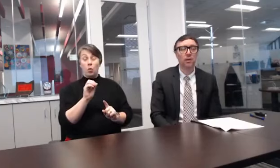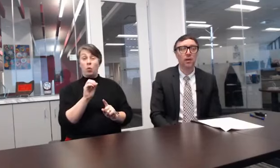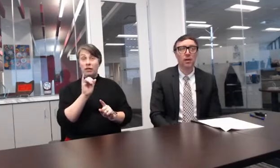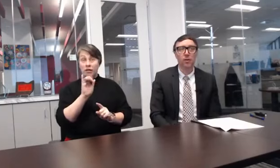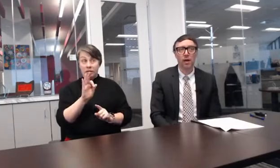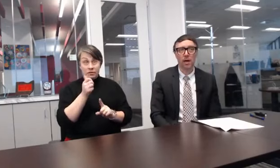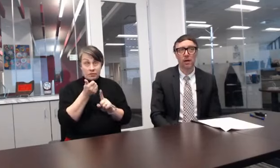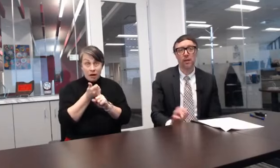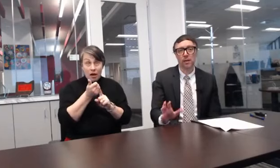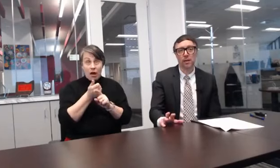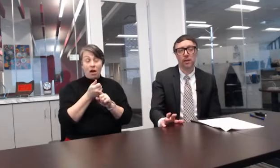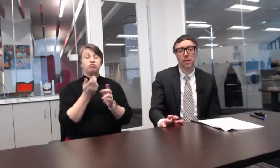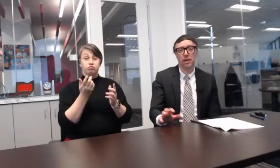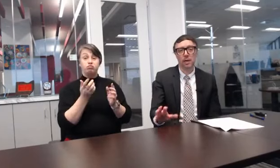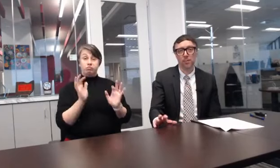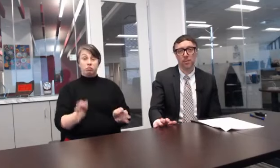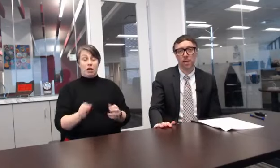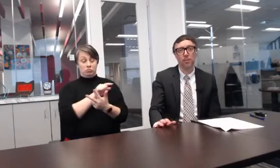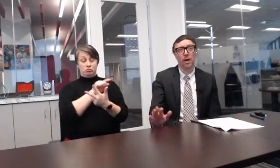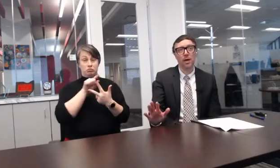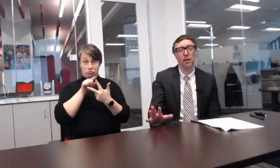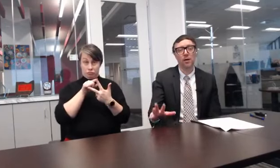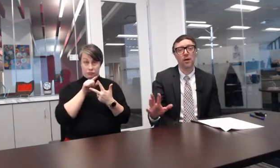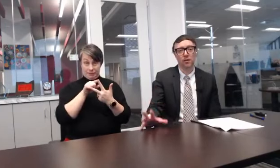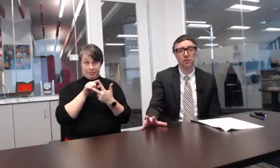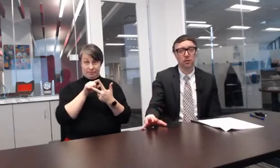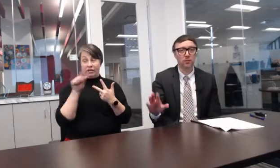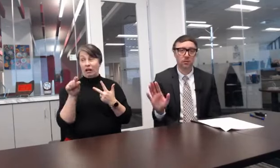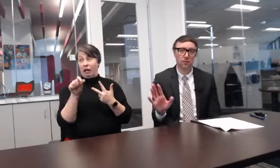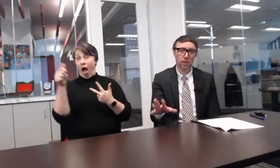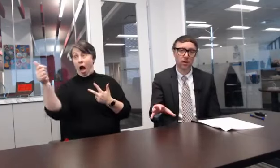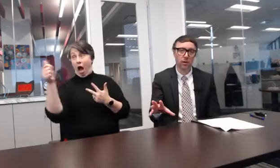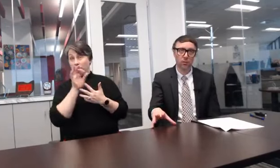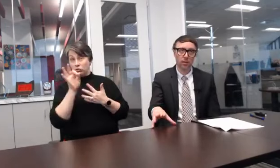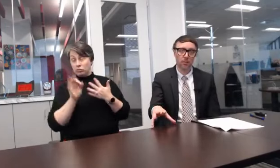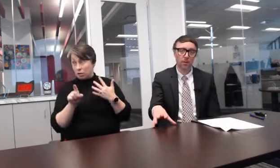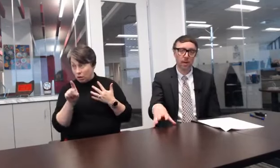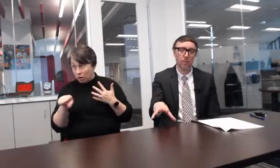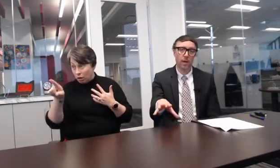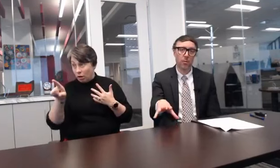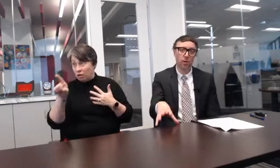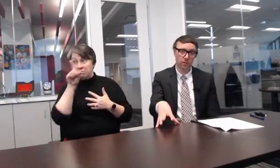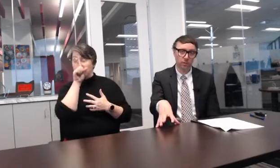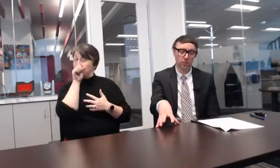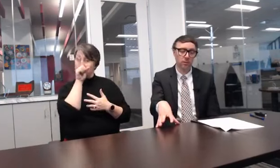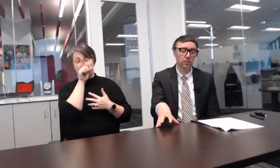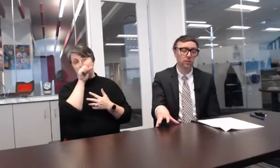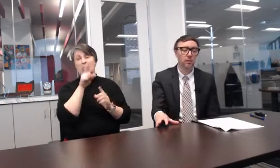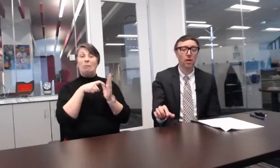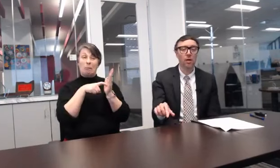and they can't be met by other services, they can only be met by waiver services.